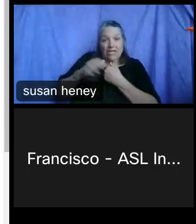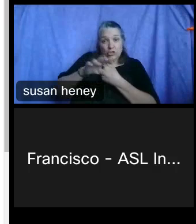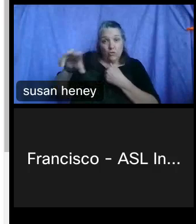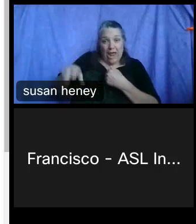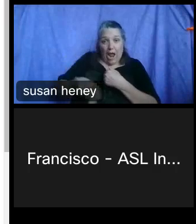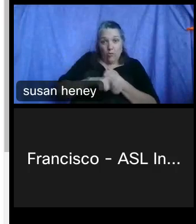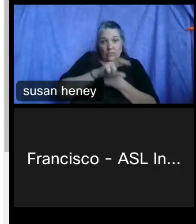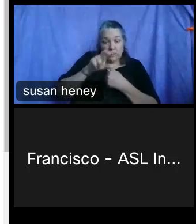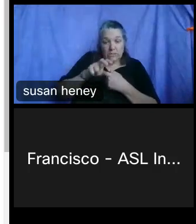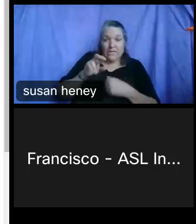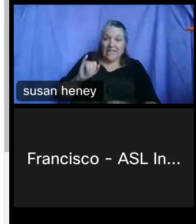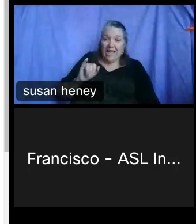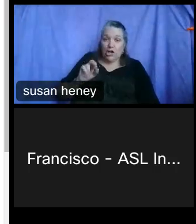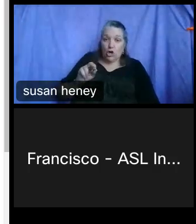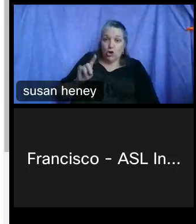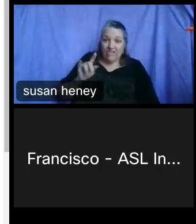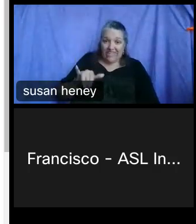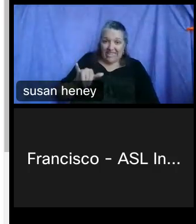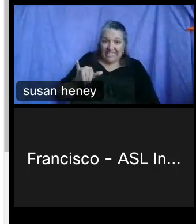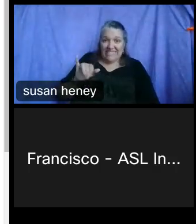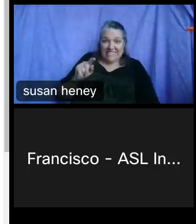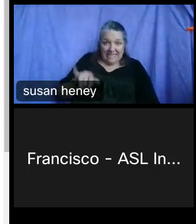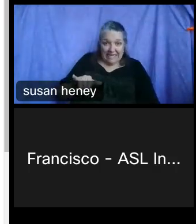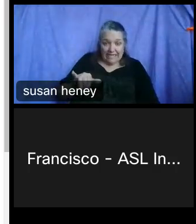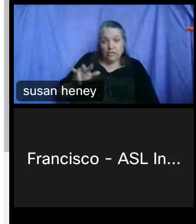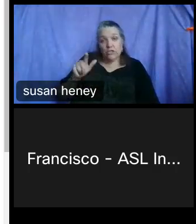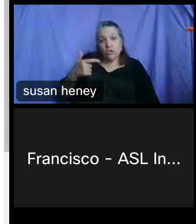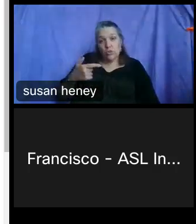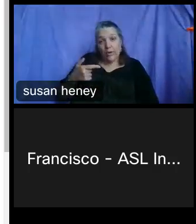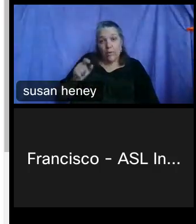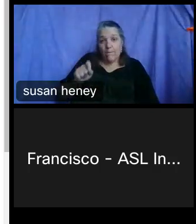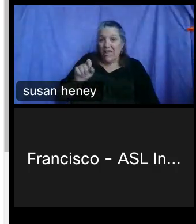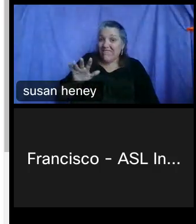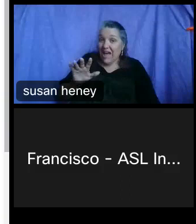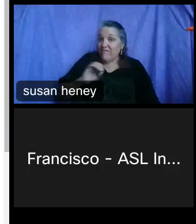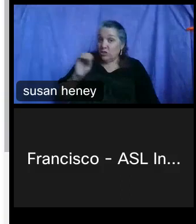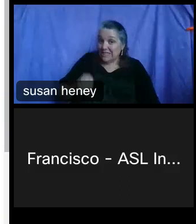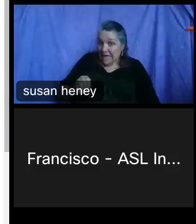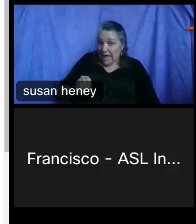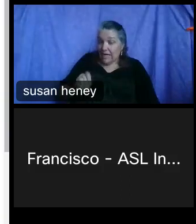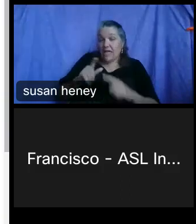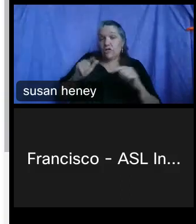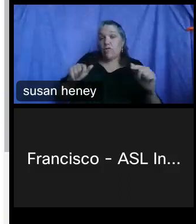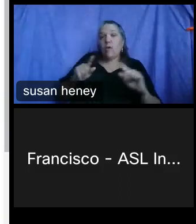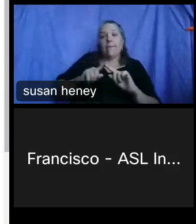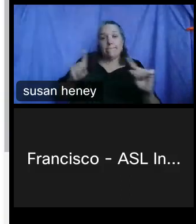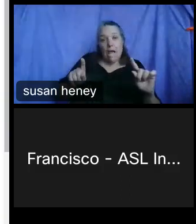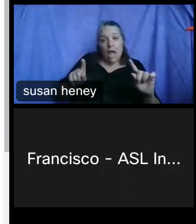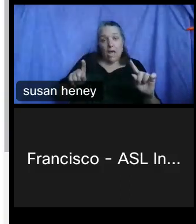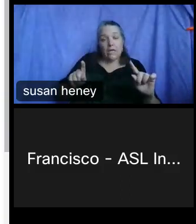well. Irving city, the population is 21.5%, and so on and so forth, but here, I can change the fact.